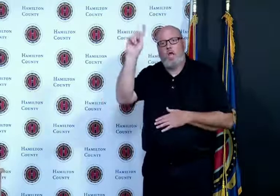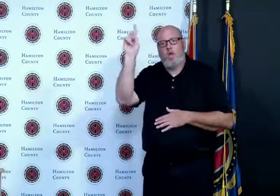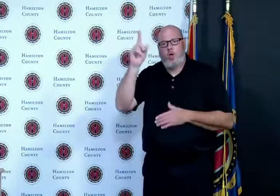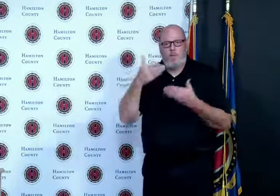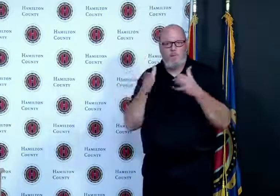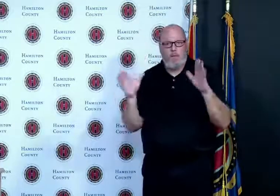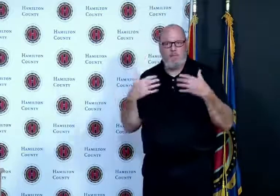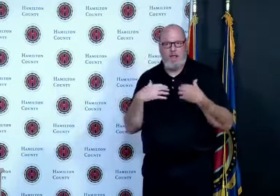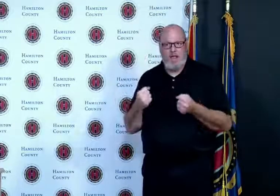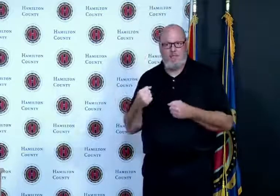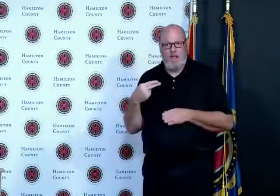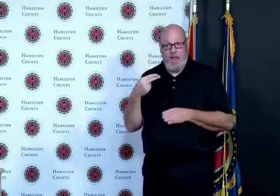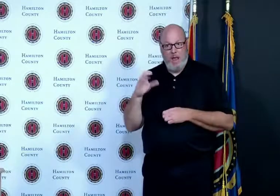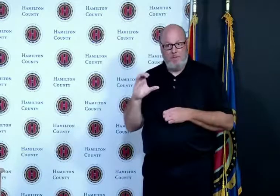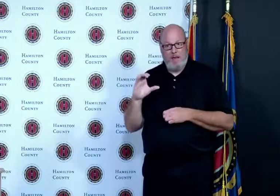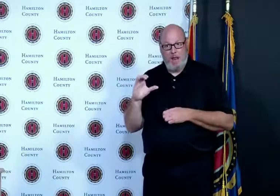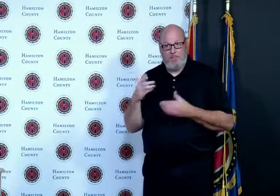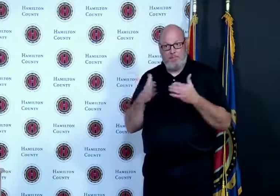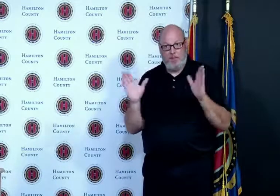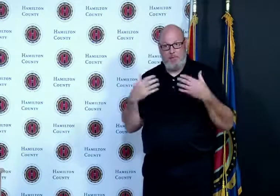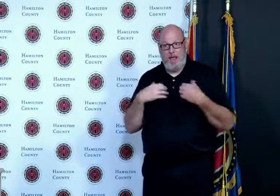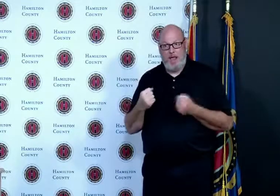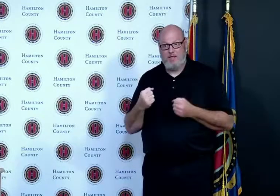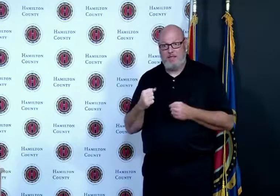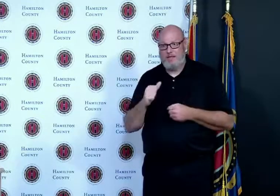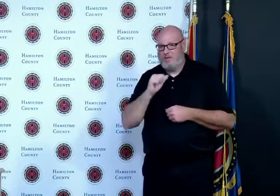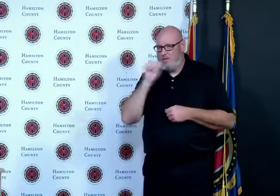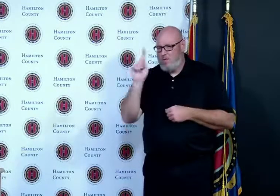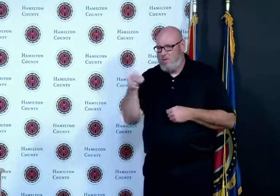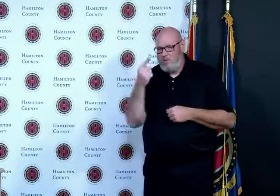Public Health is a fraction of what's happening in the community I mean we've got Kroger stores